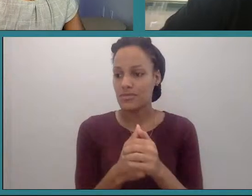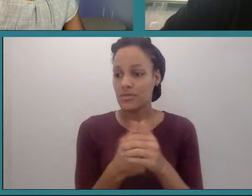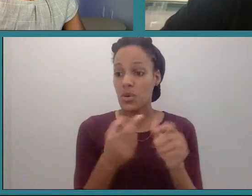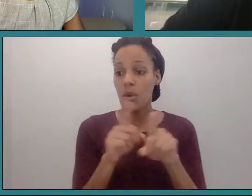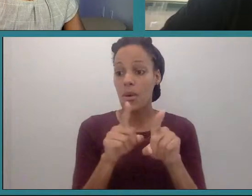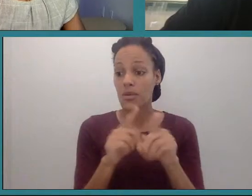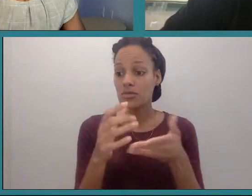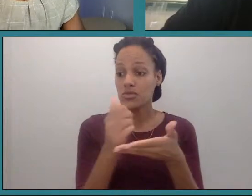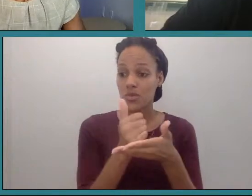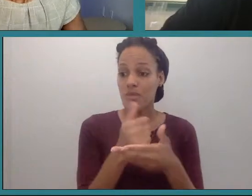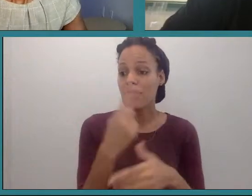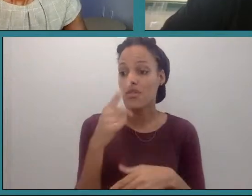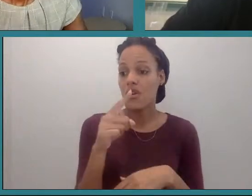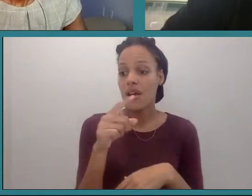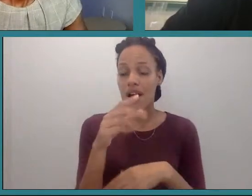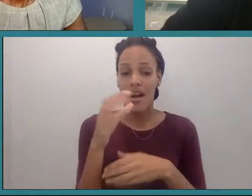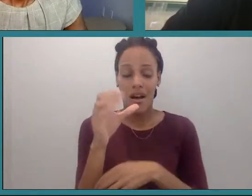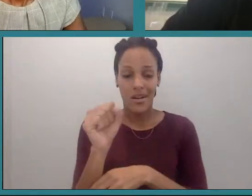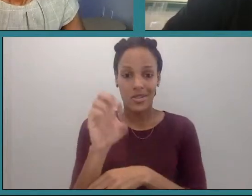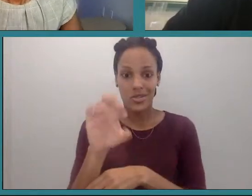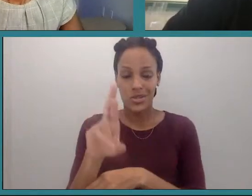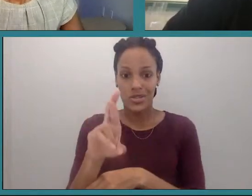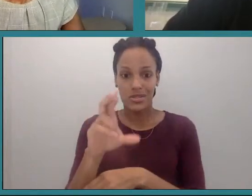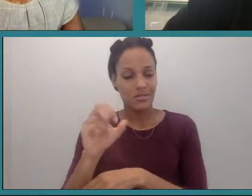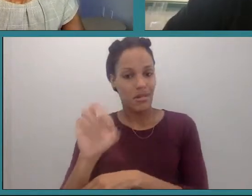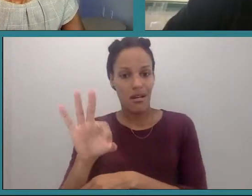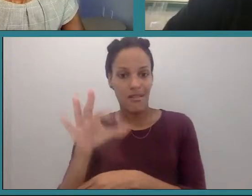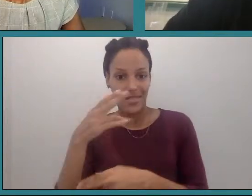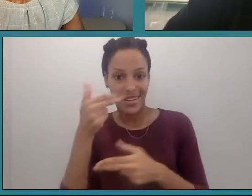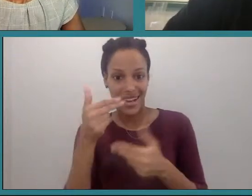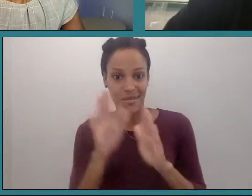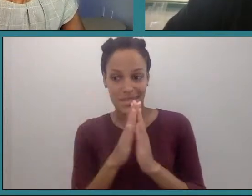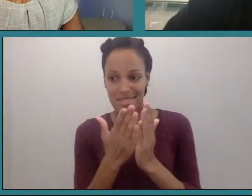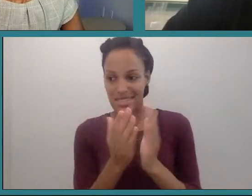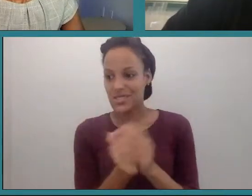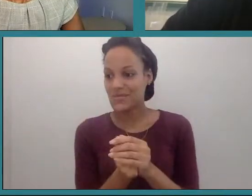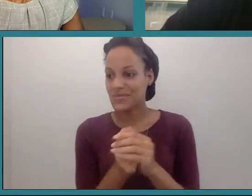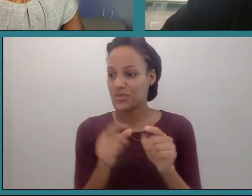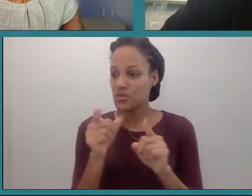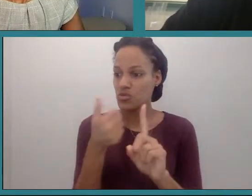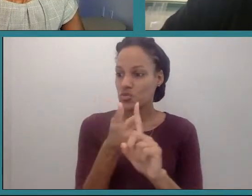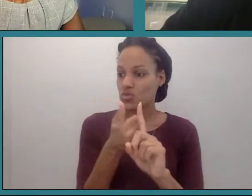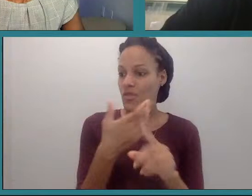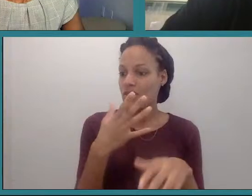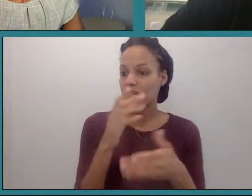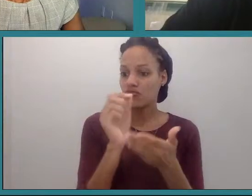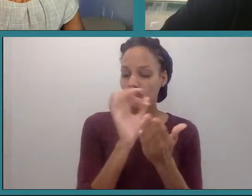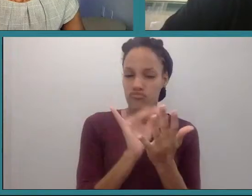She is also the author of several critically acclaimed books and comics books. In 2017,